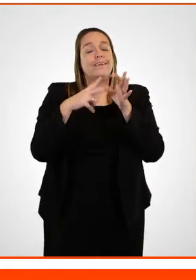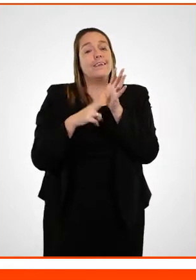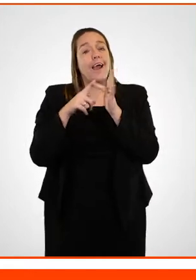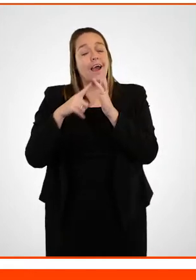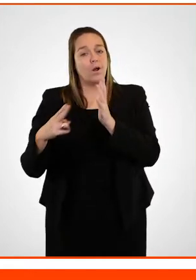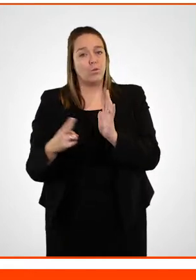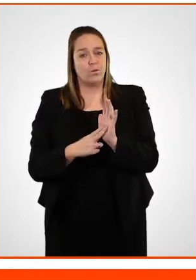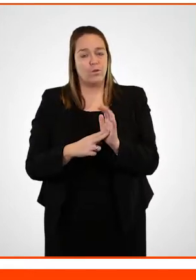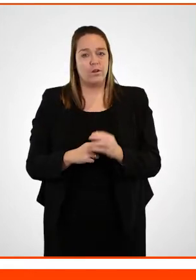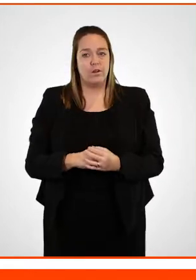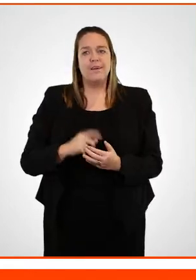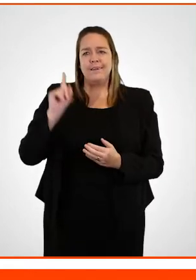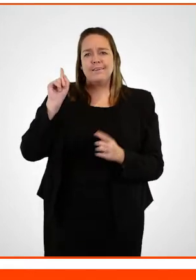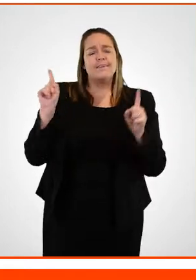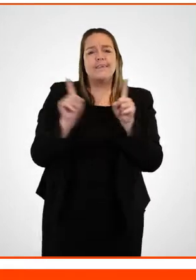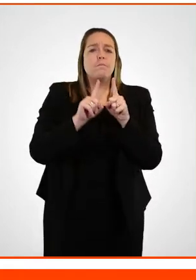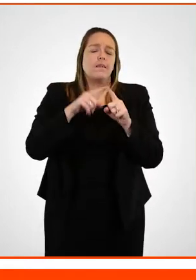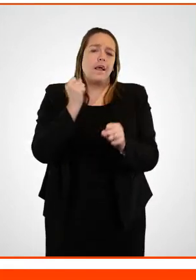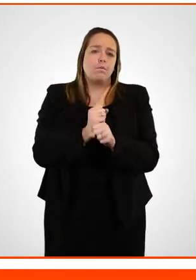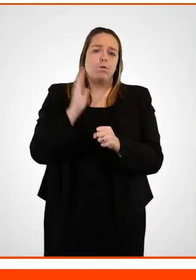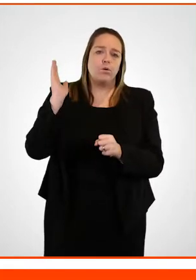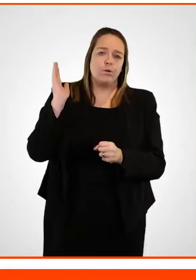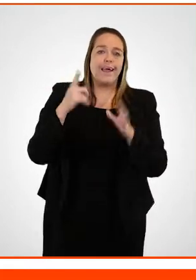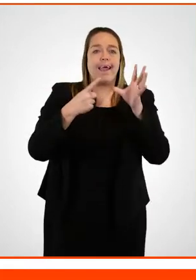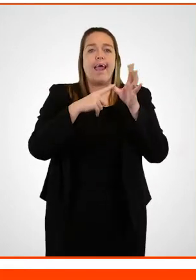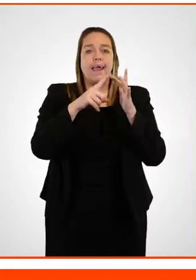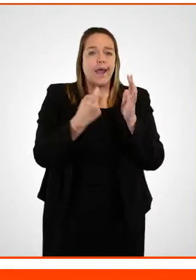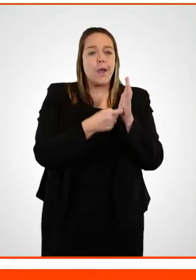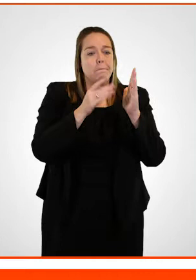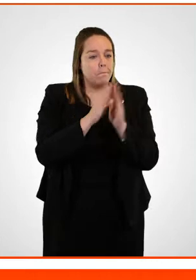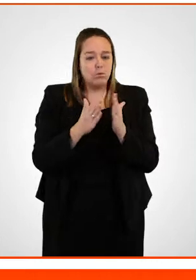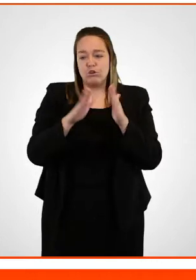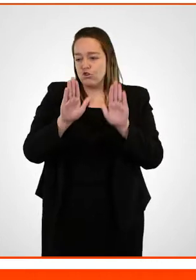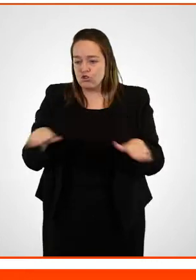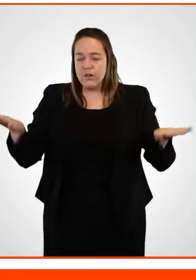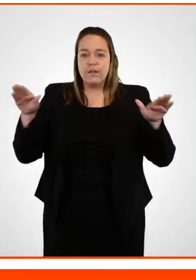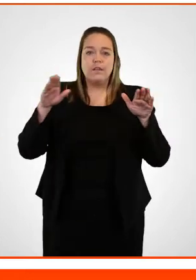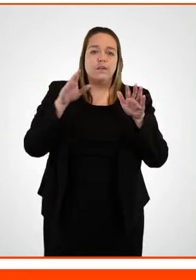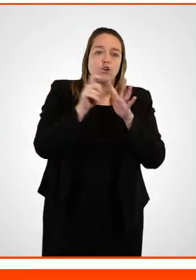and these are all these things like "air" and "book" and "children" and "dog".